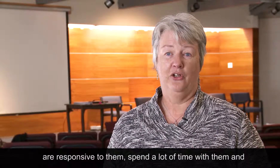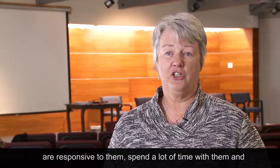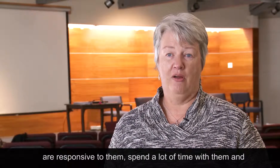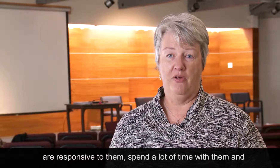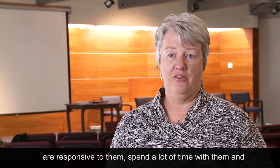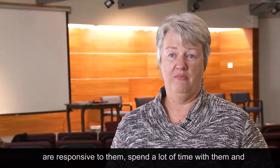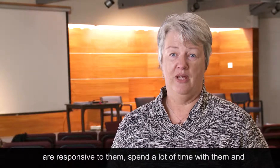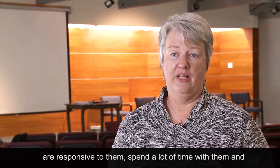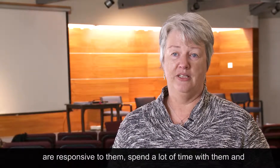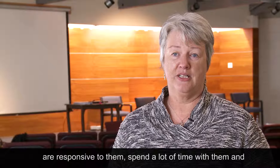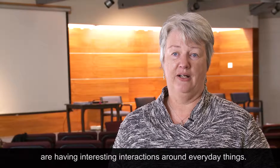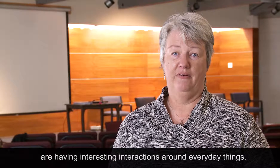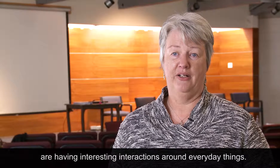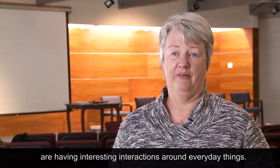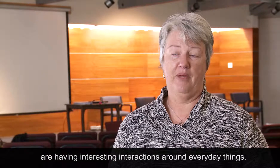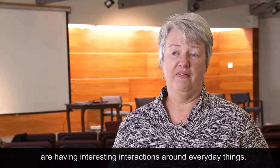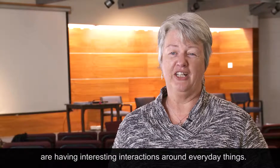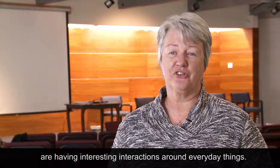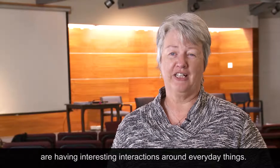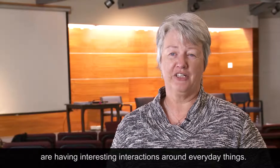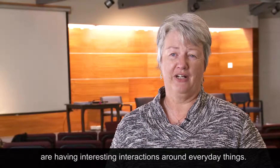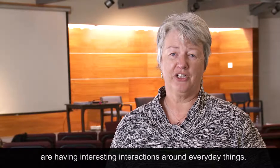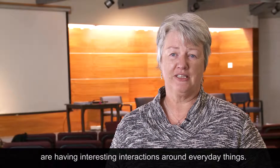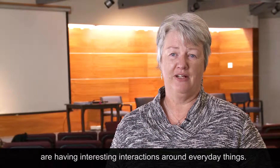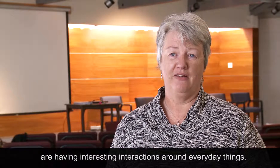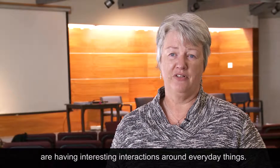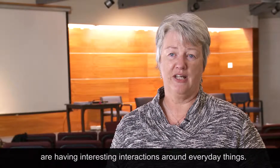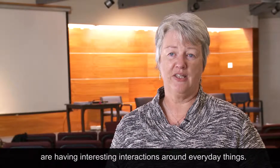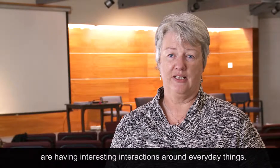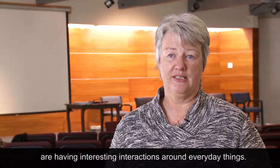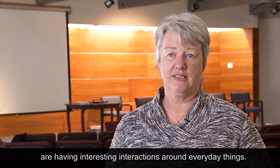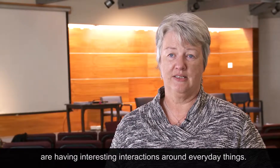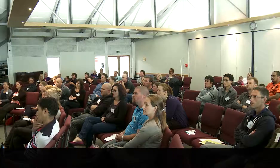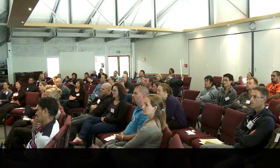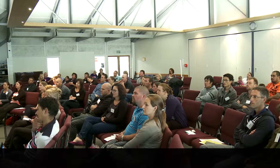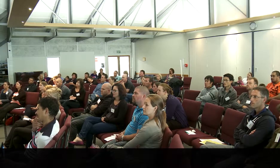lot of time with them and are having interesting interactions around everyday things. Presentation by Elizabeth continued.